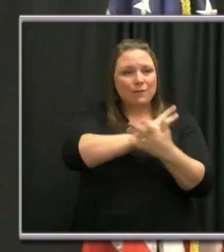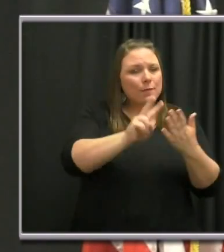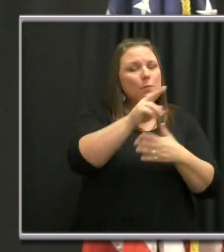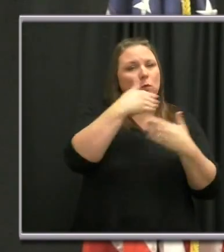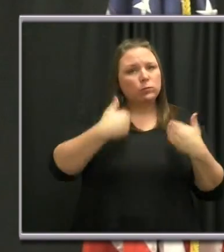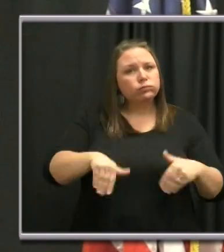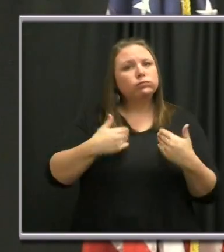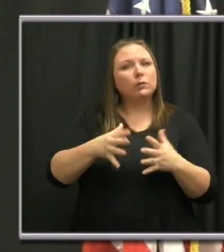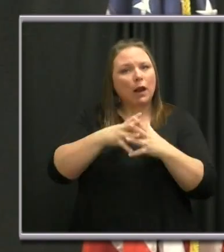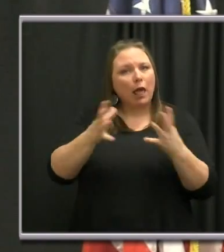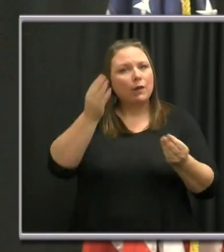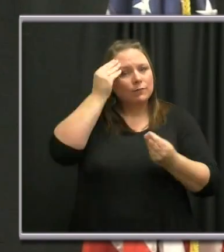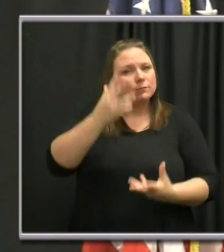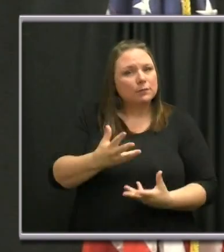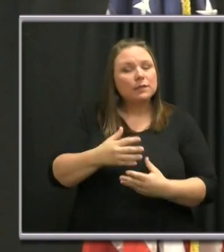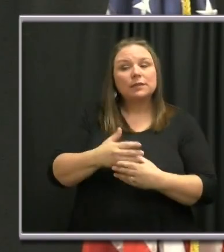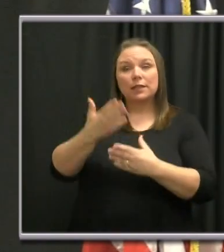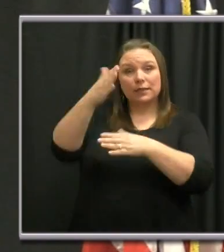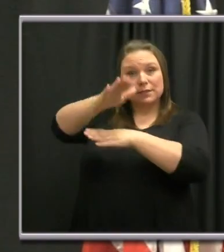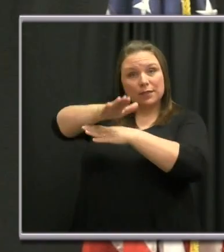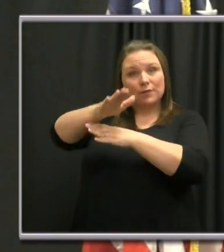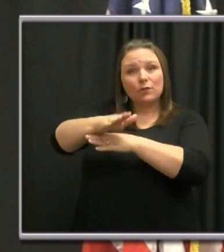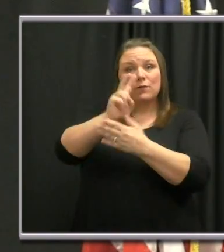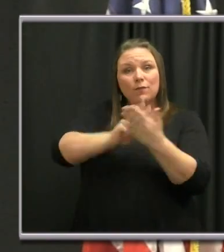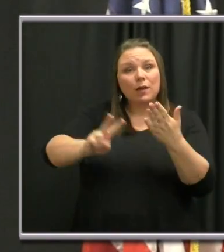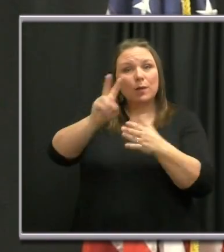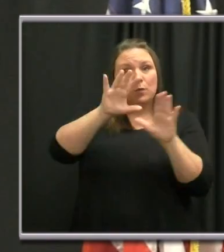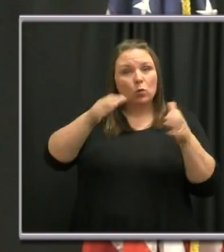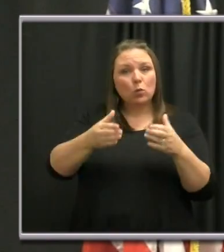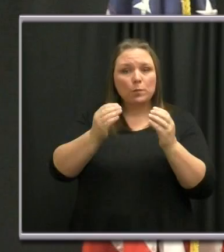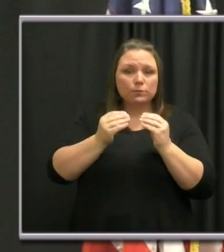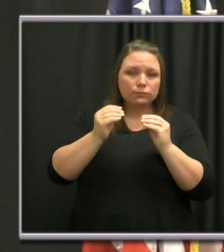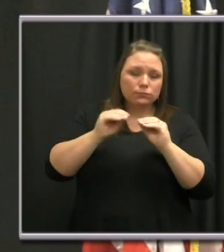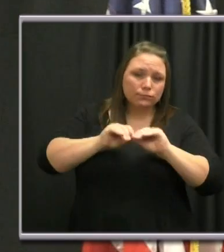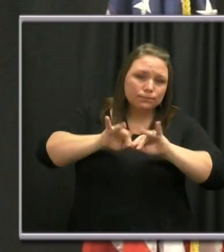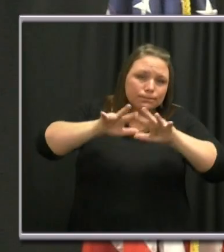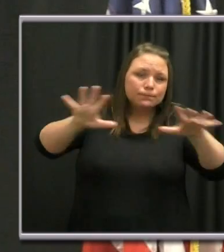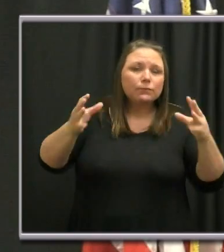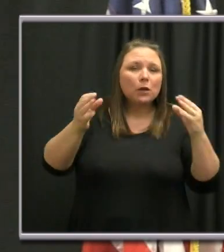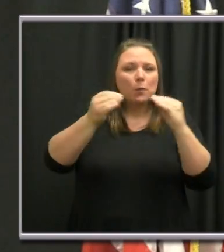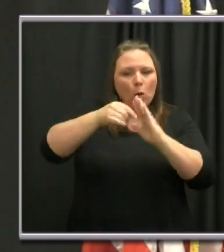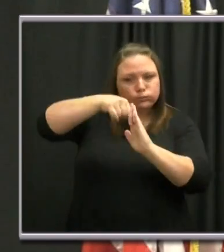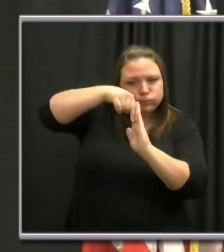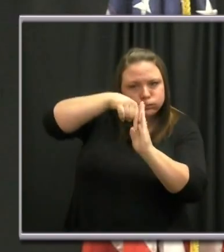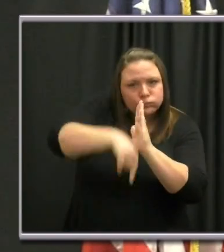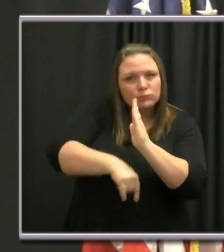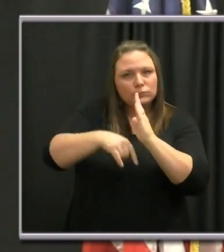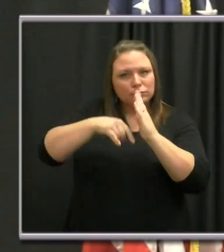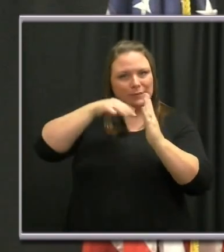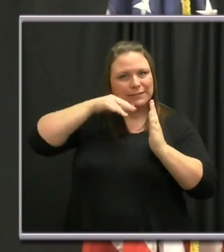BELIEVE WE ALL FELT THAT THOSE ARE FOR VERY INFORMATIVE. LATER TODAY THE VANDERBILT GROUP WILL